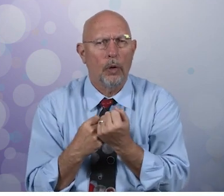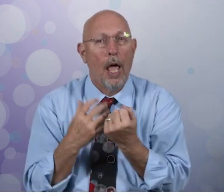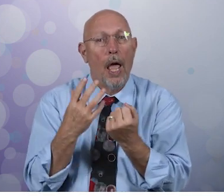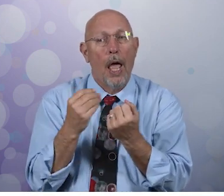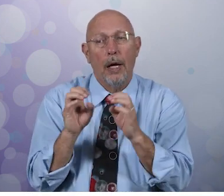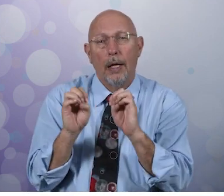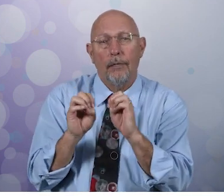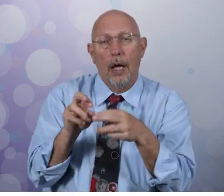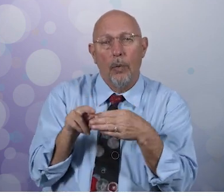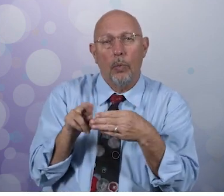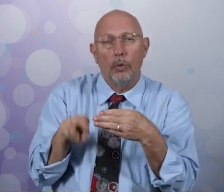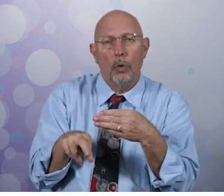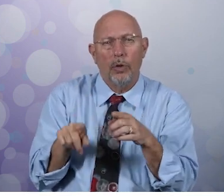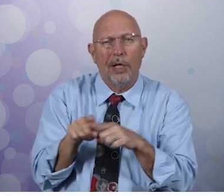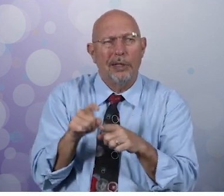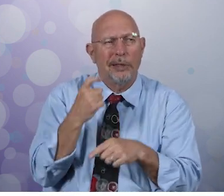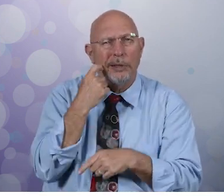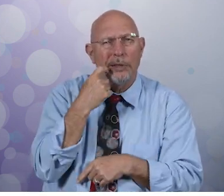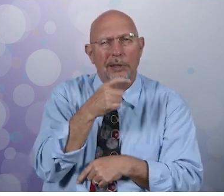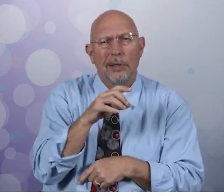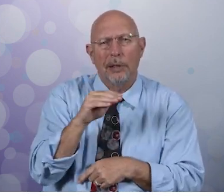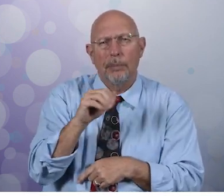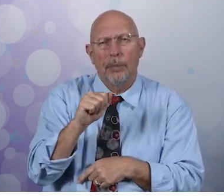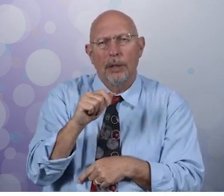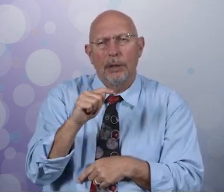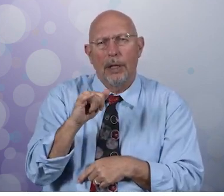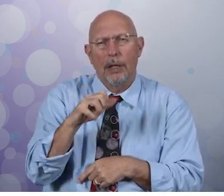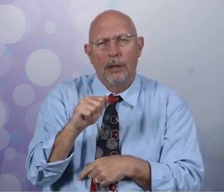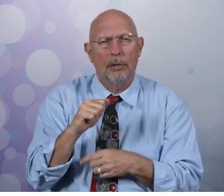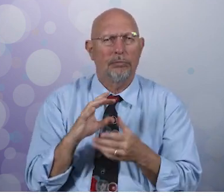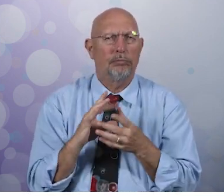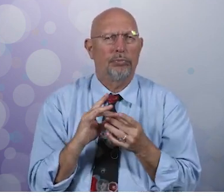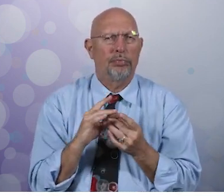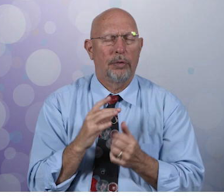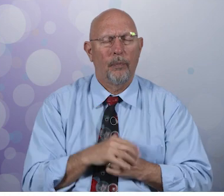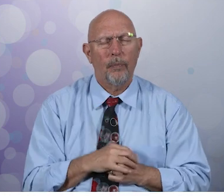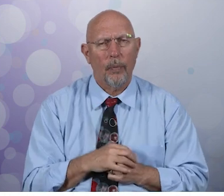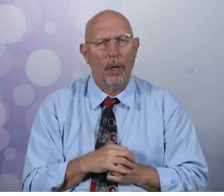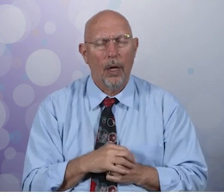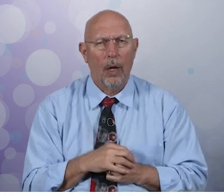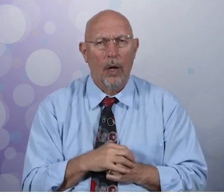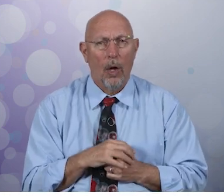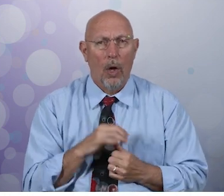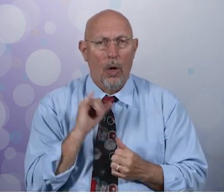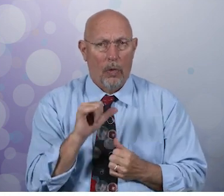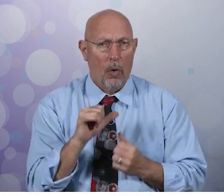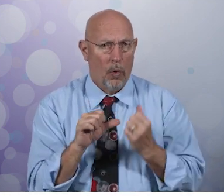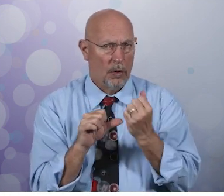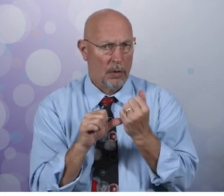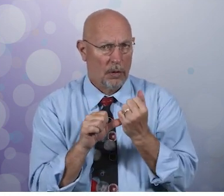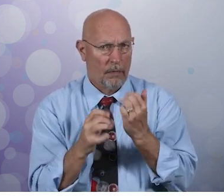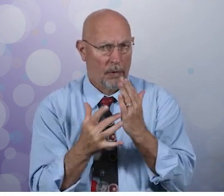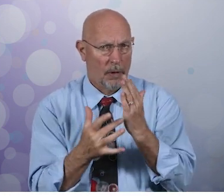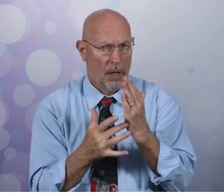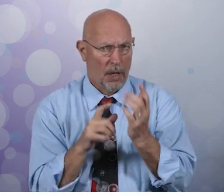results, as Ma' Taya indicated earlier. These assistive technology-specific tools,